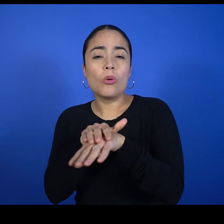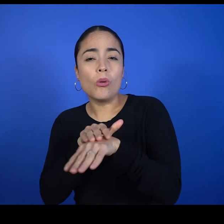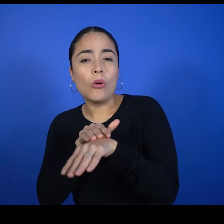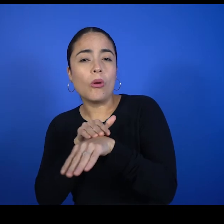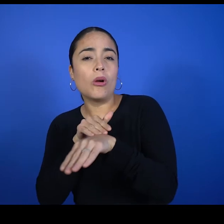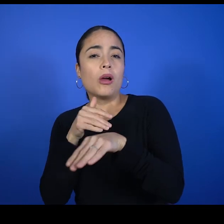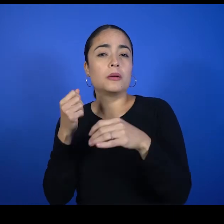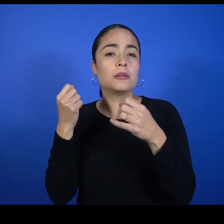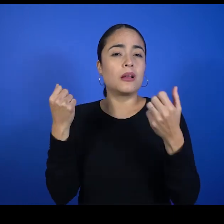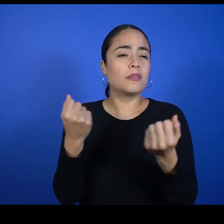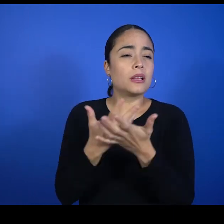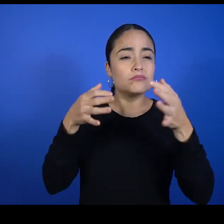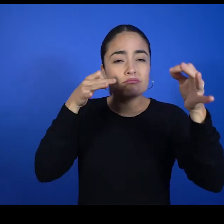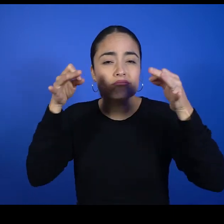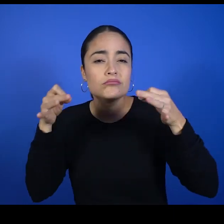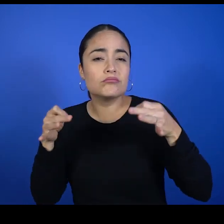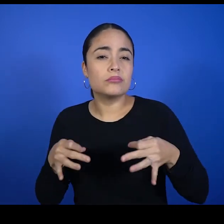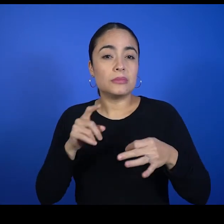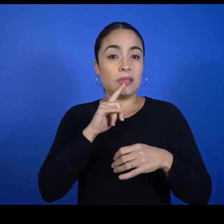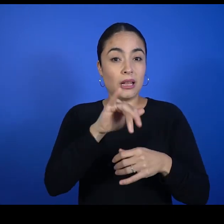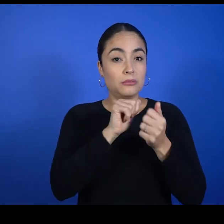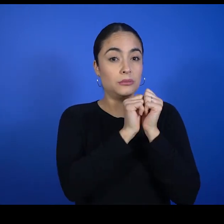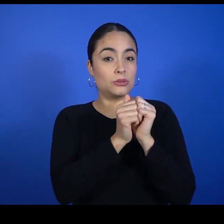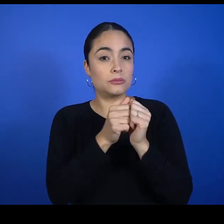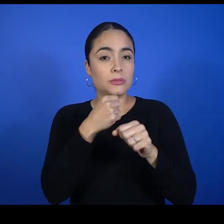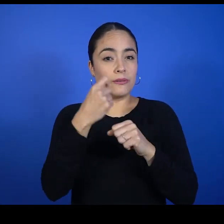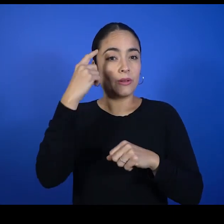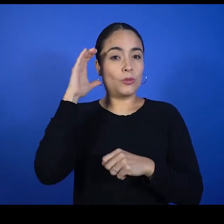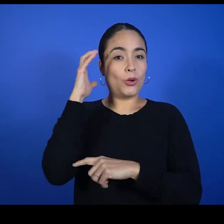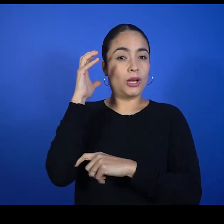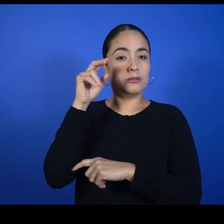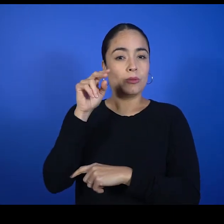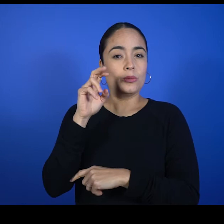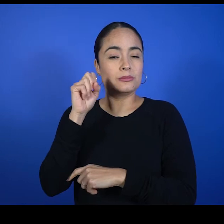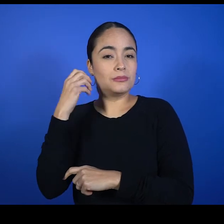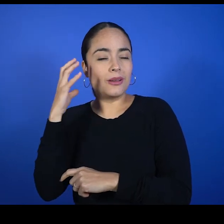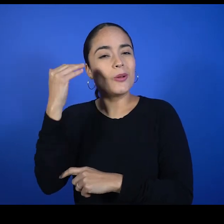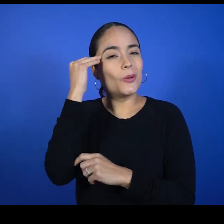It's honestly--it's almost the sport of radio because, you know, like, "Oh, he makes a great catch."